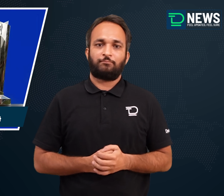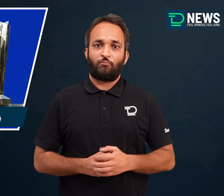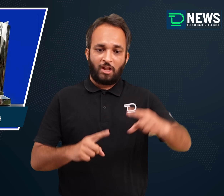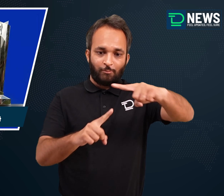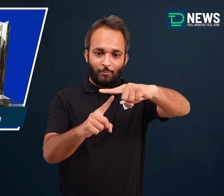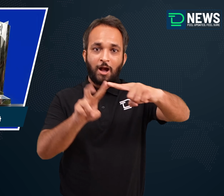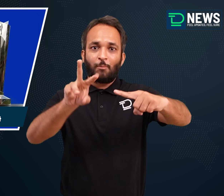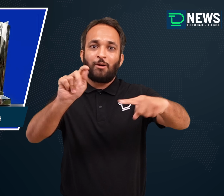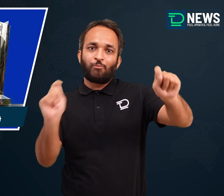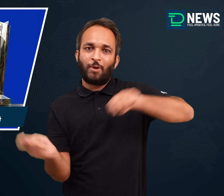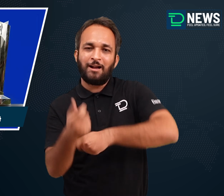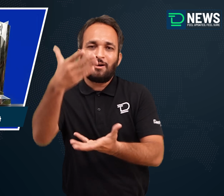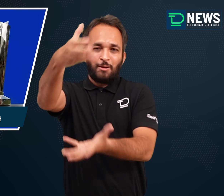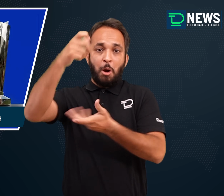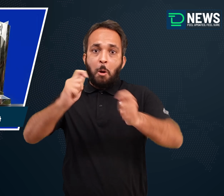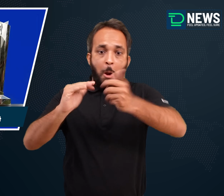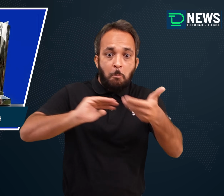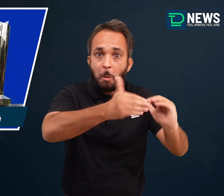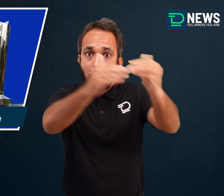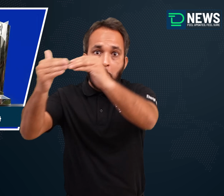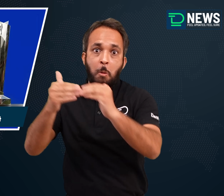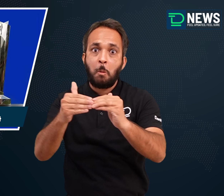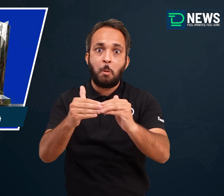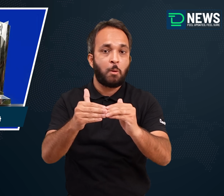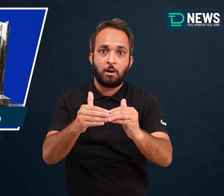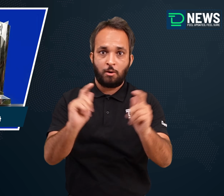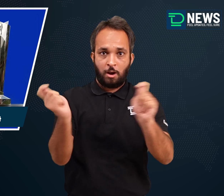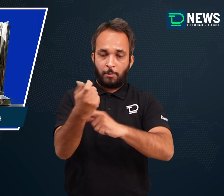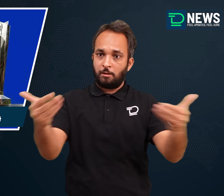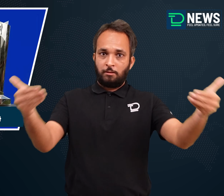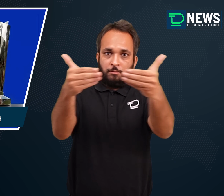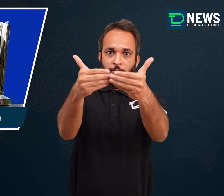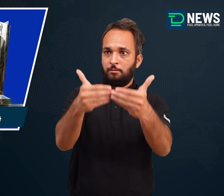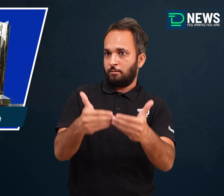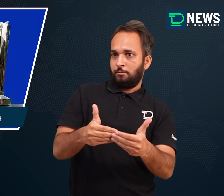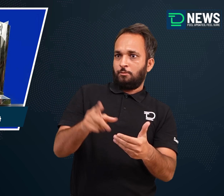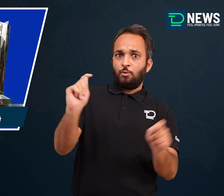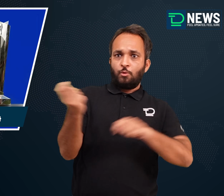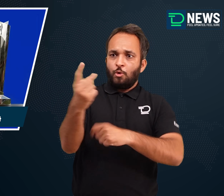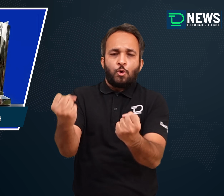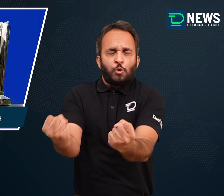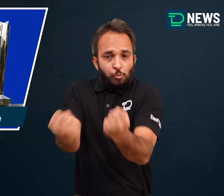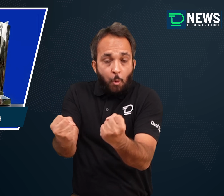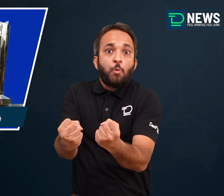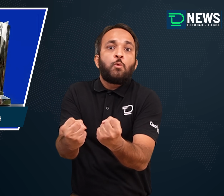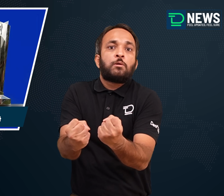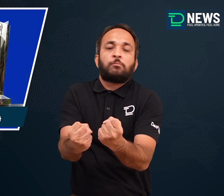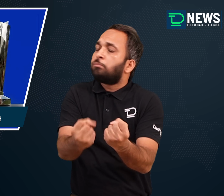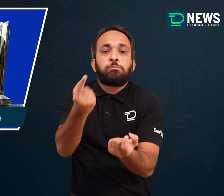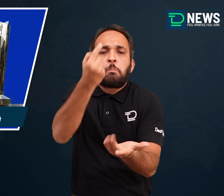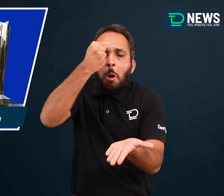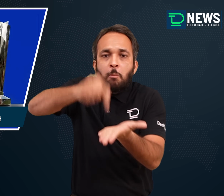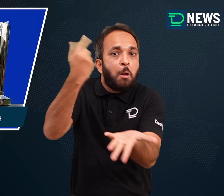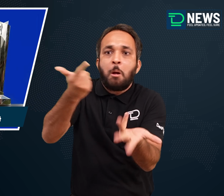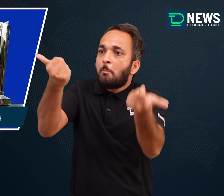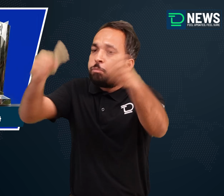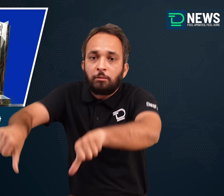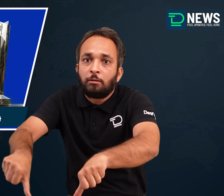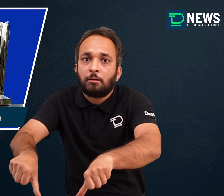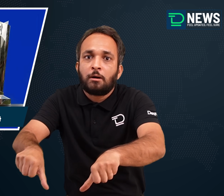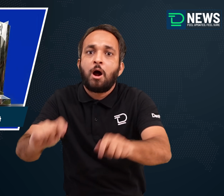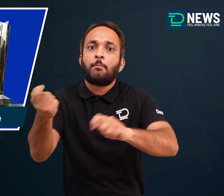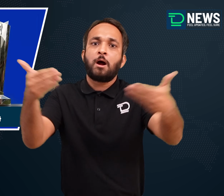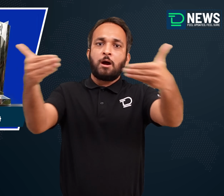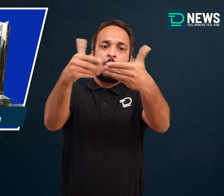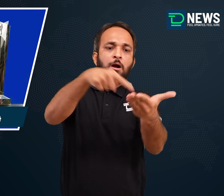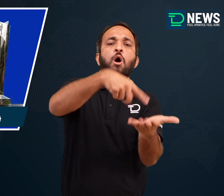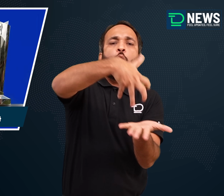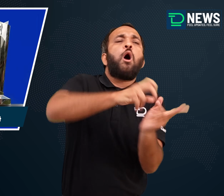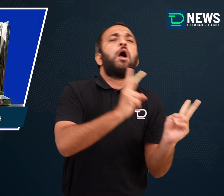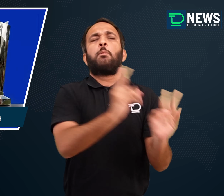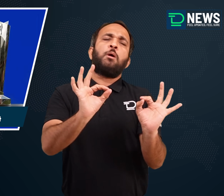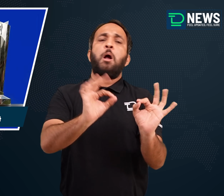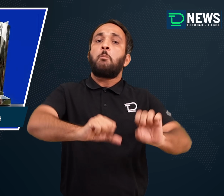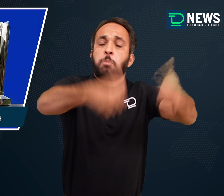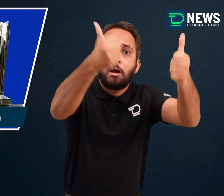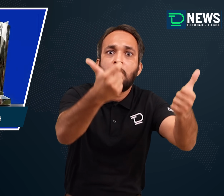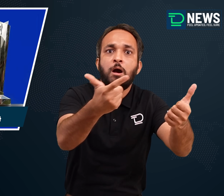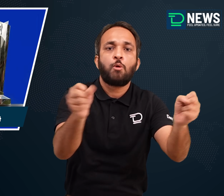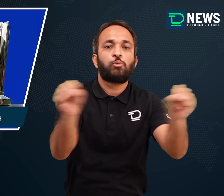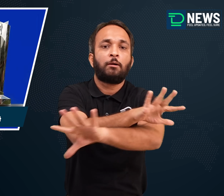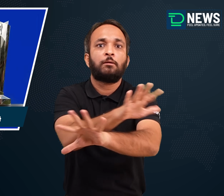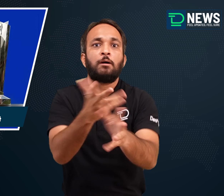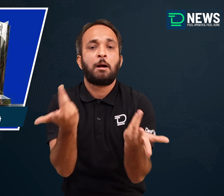This show, teams seen as the strongest are losing and